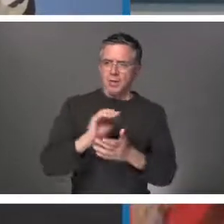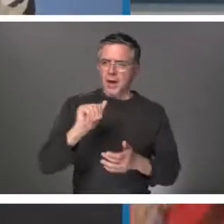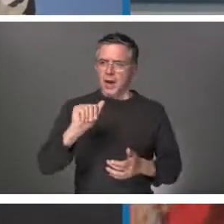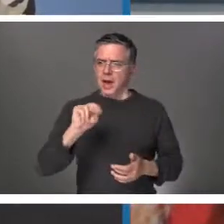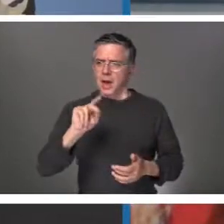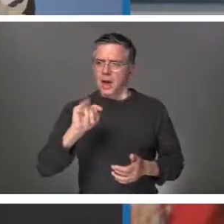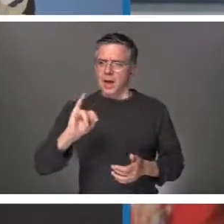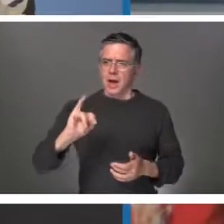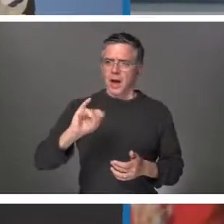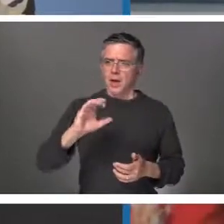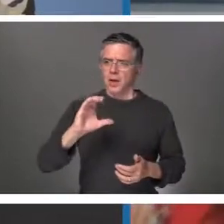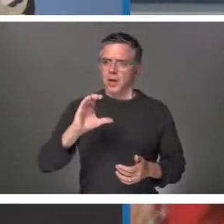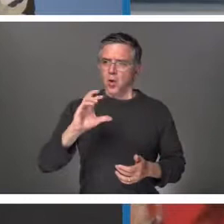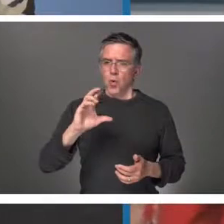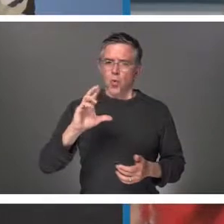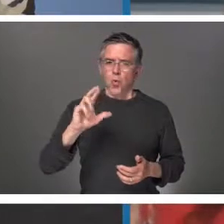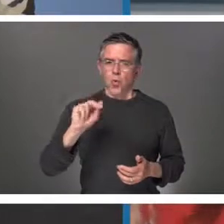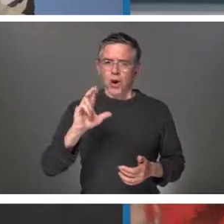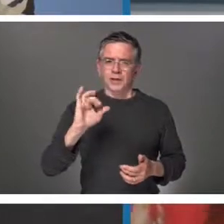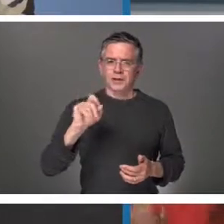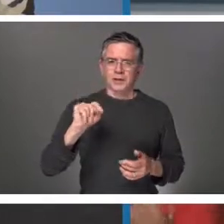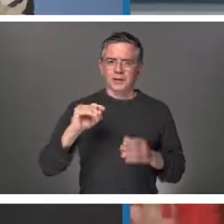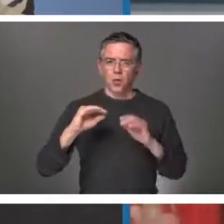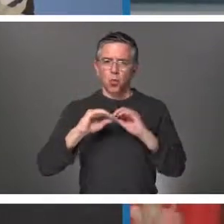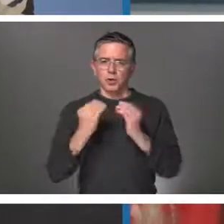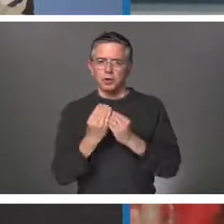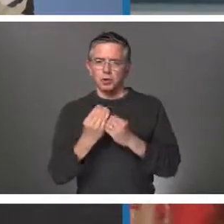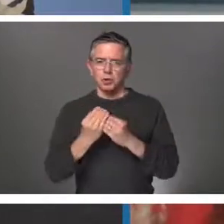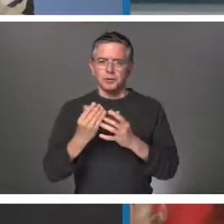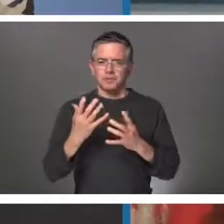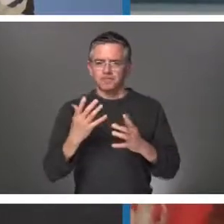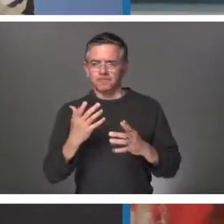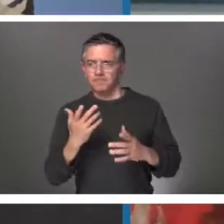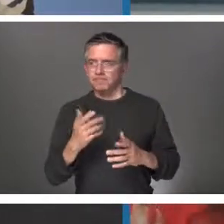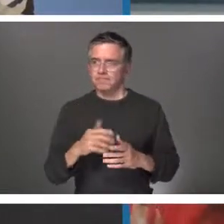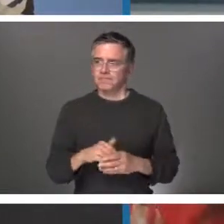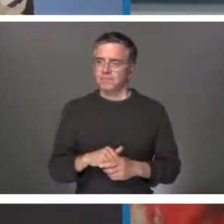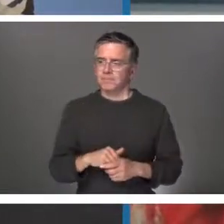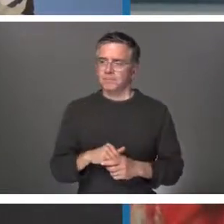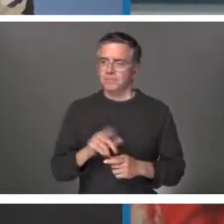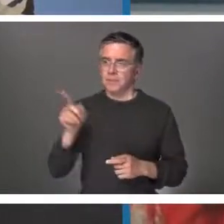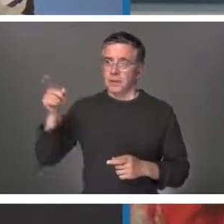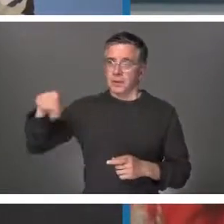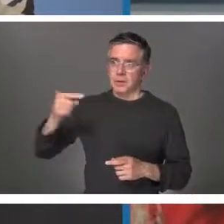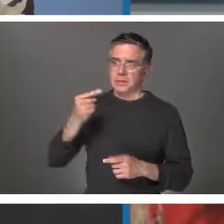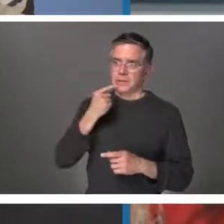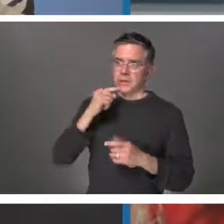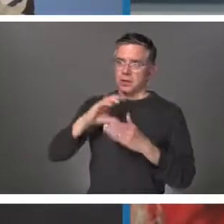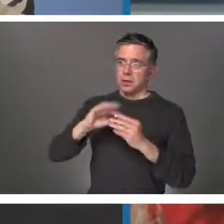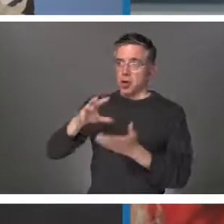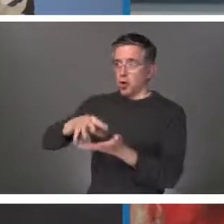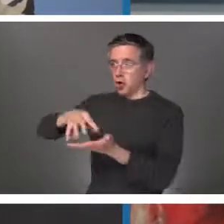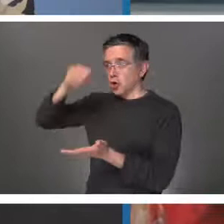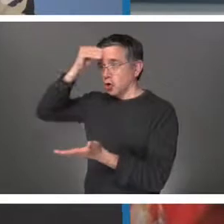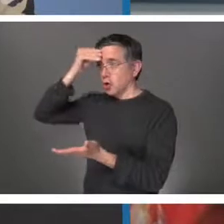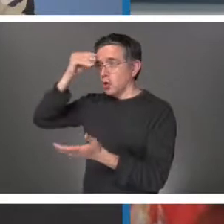And he had a phrase that I really liked, that it's about learning and action. And so thinking about how we can apply that